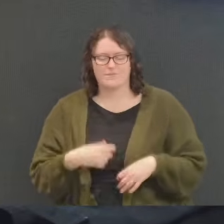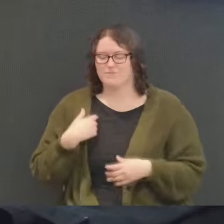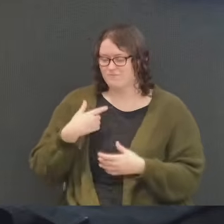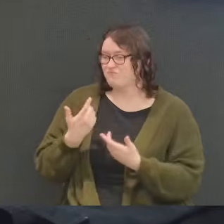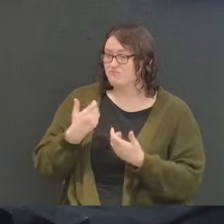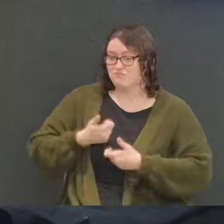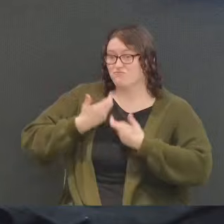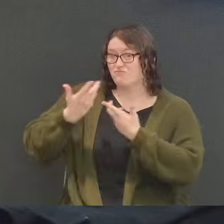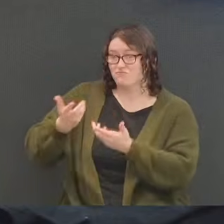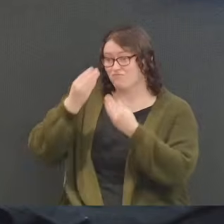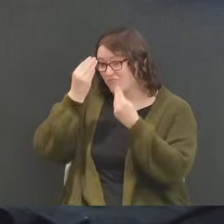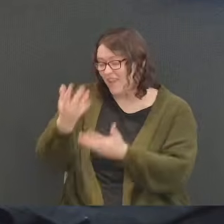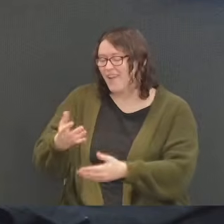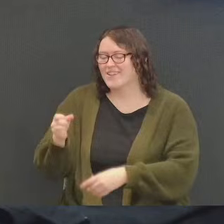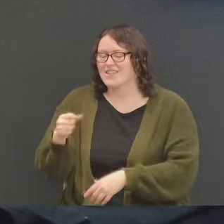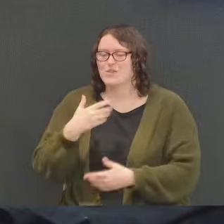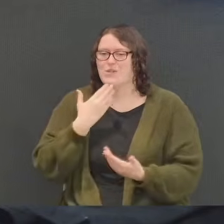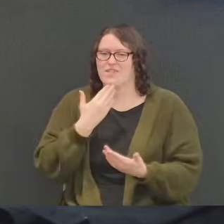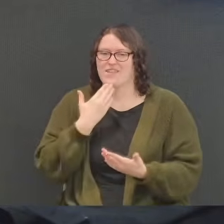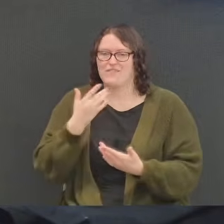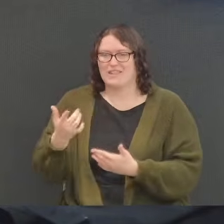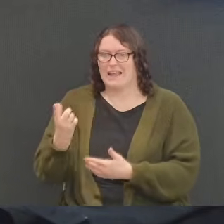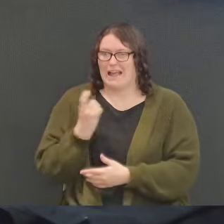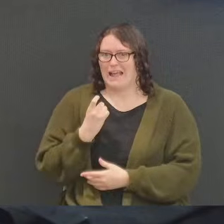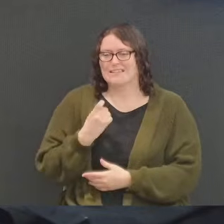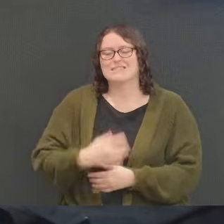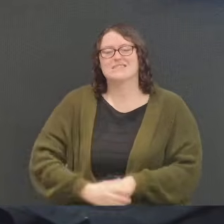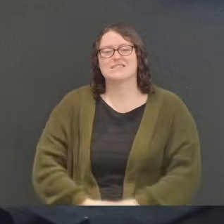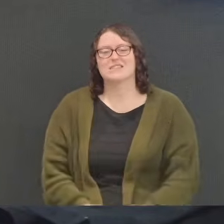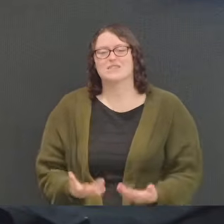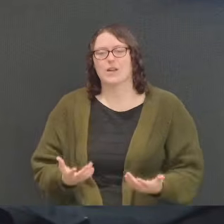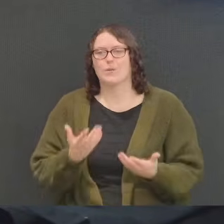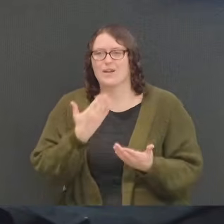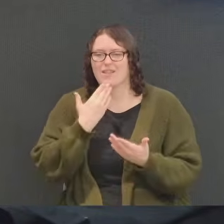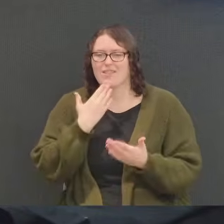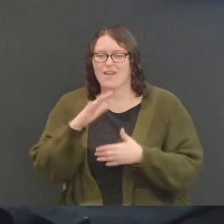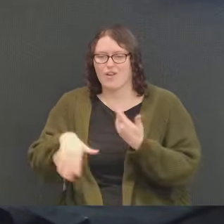I thank them for the invitation to do that. I also wanted to thank all the partners that participated